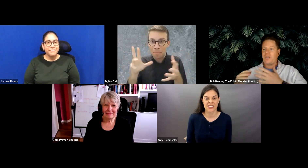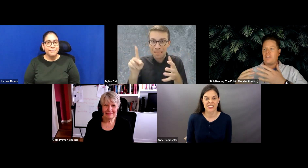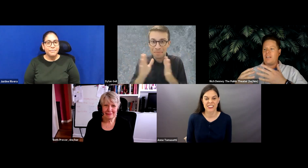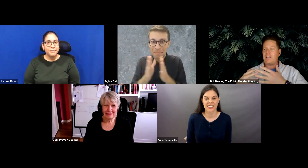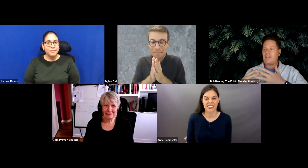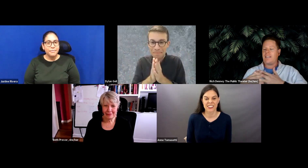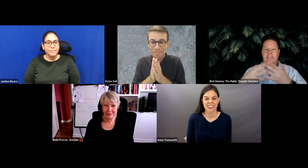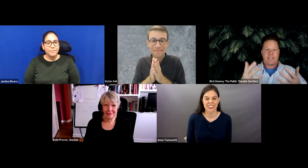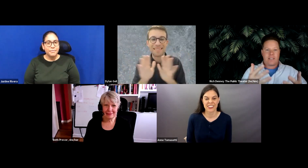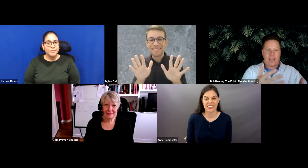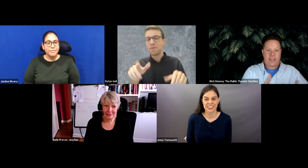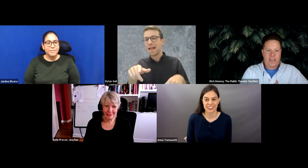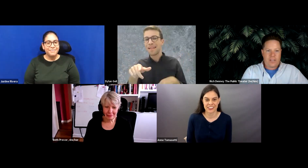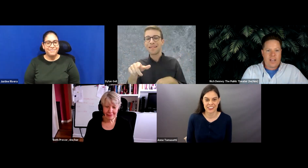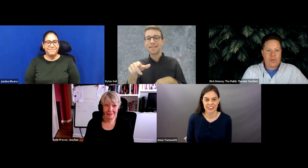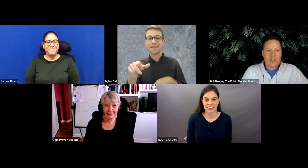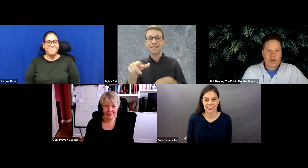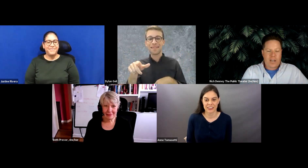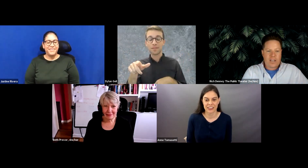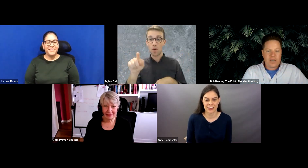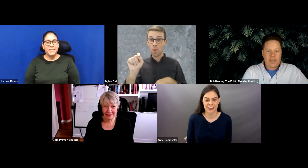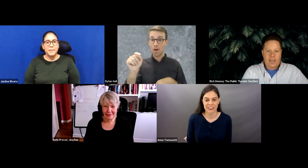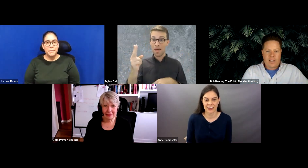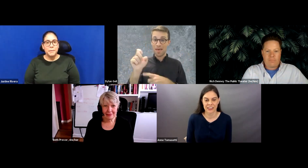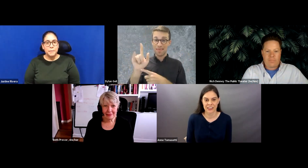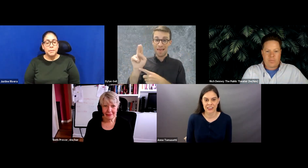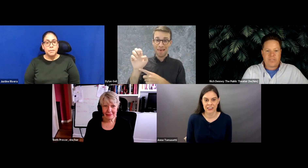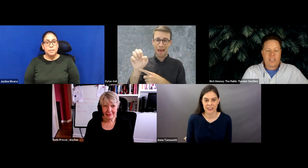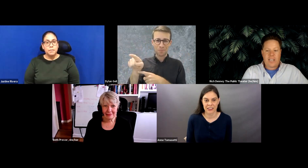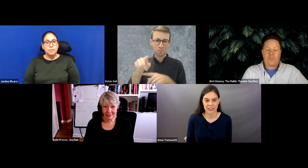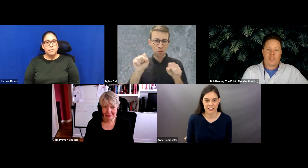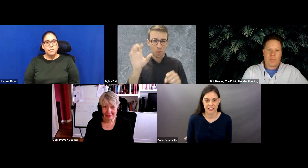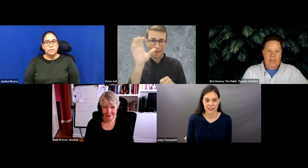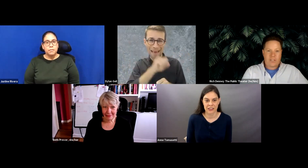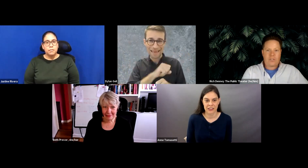can guess that The Line was created specifically in response